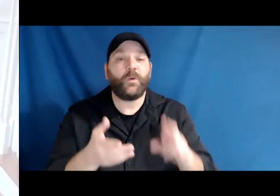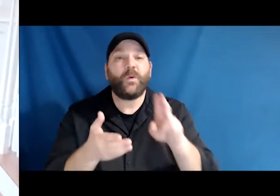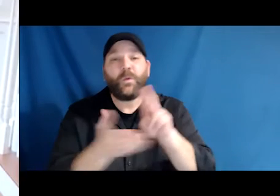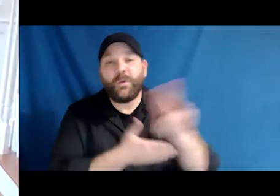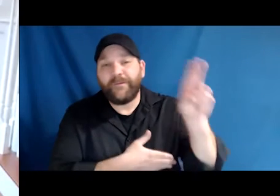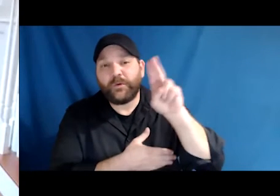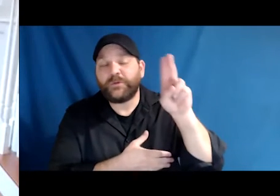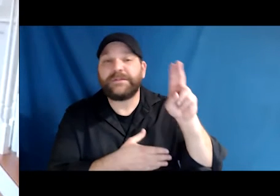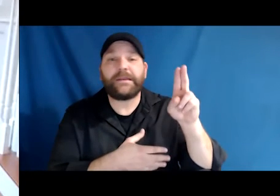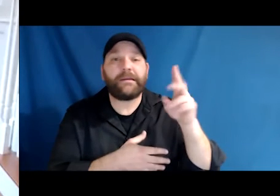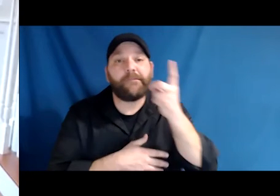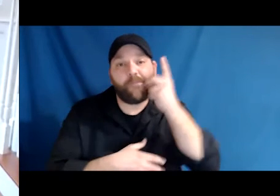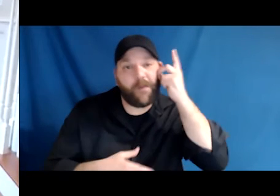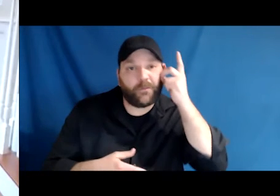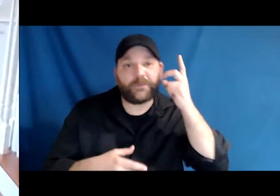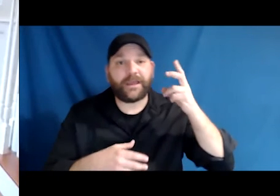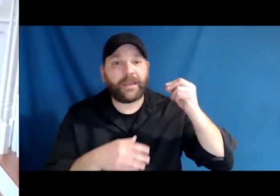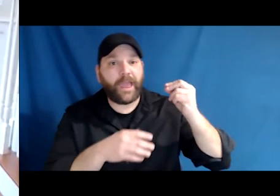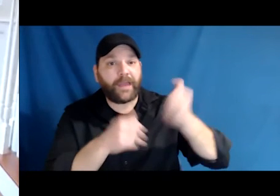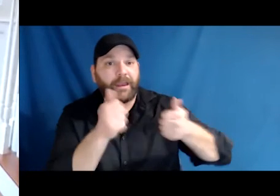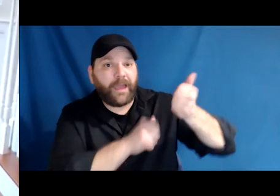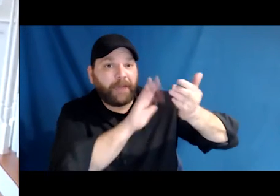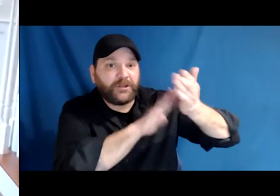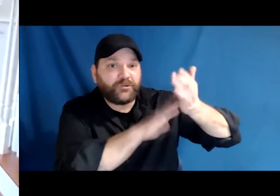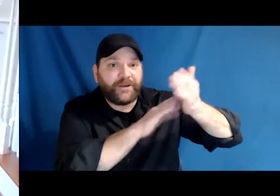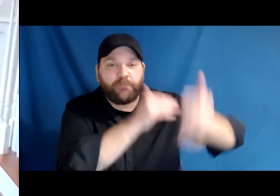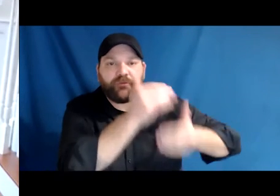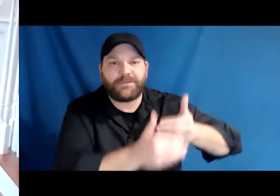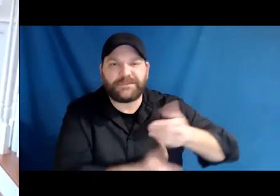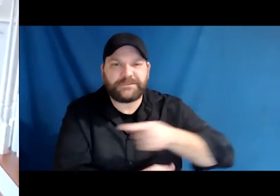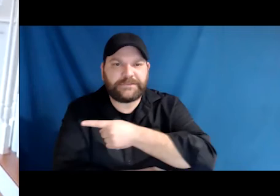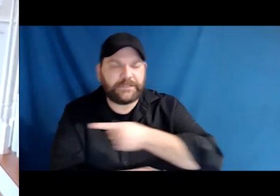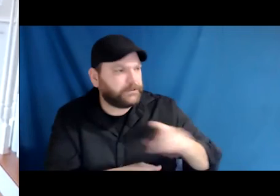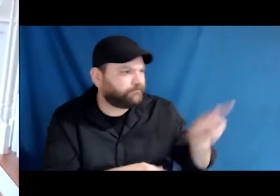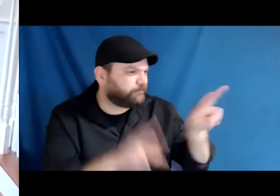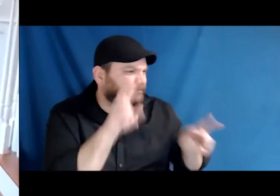and administrative processes vastly improving the residential student experience at Brown.